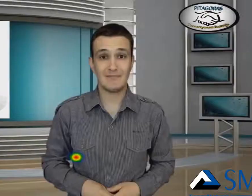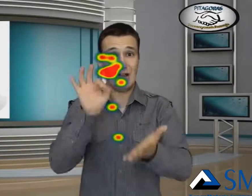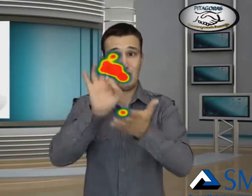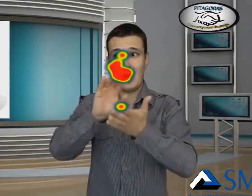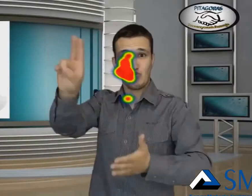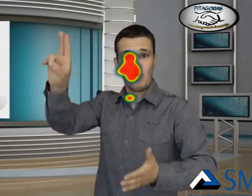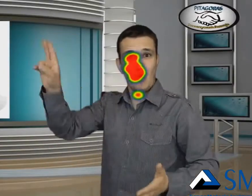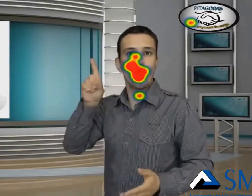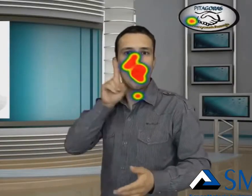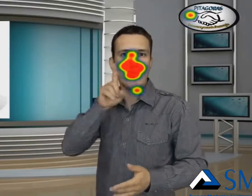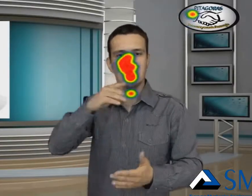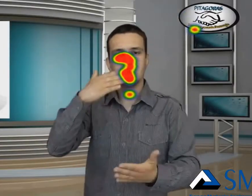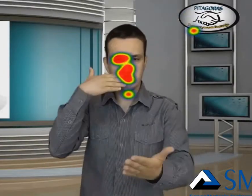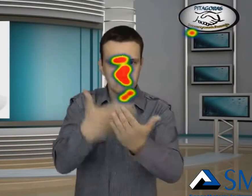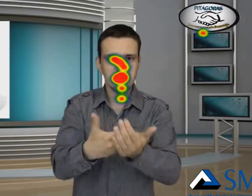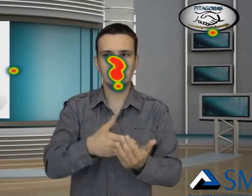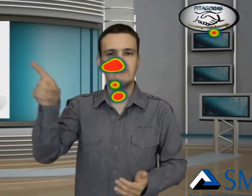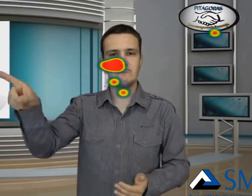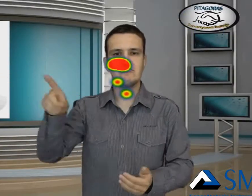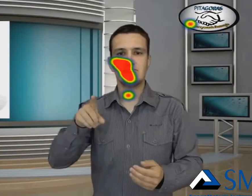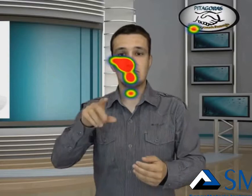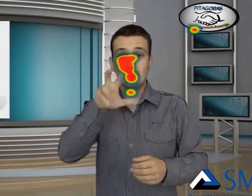Therefore, the subjects observed the mouth area,